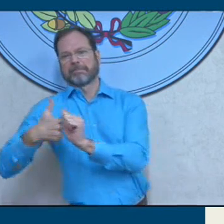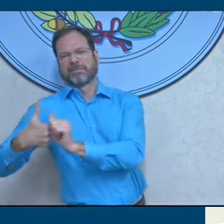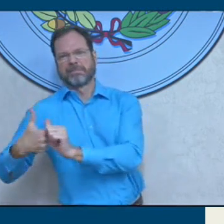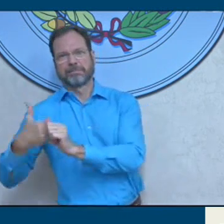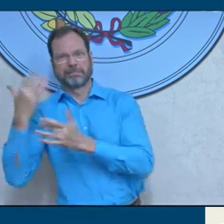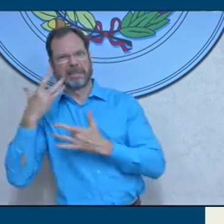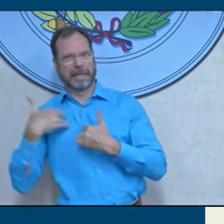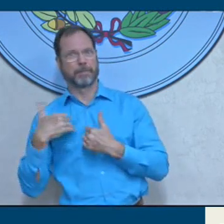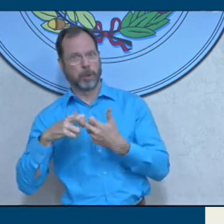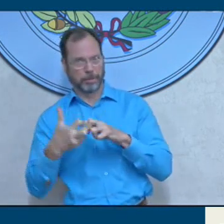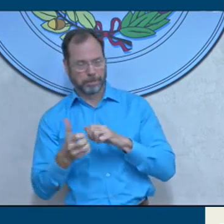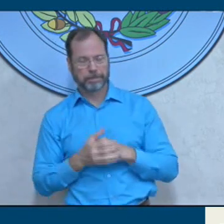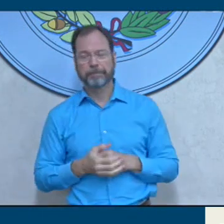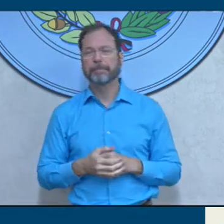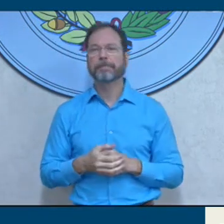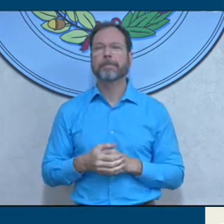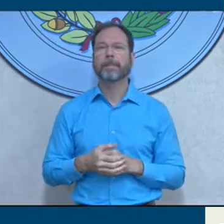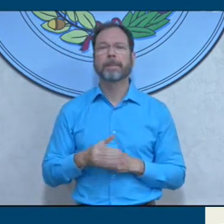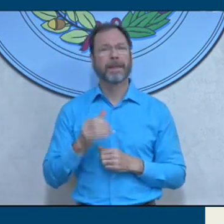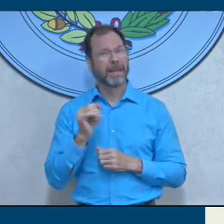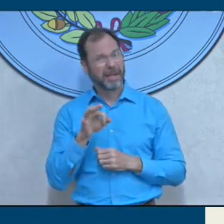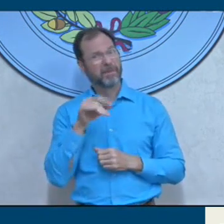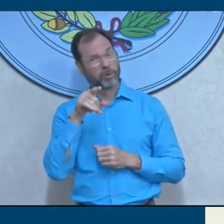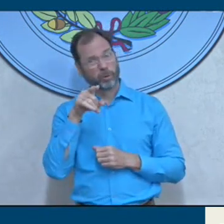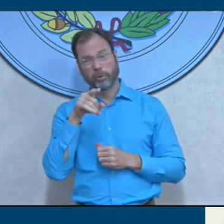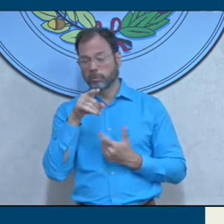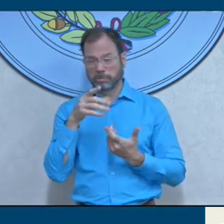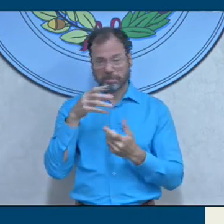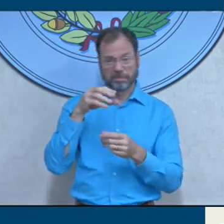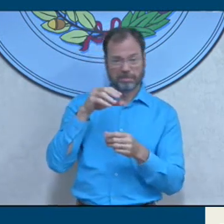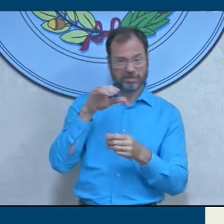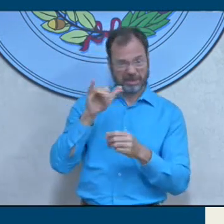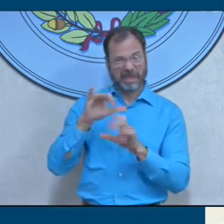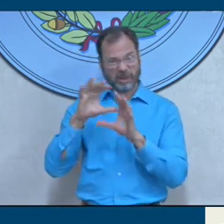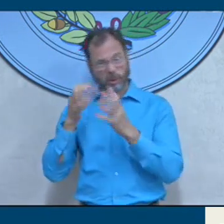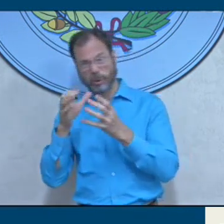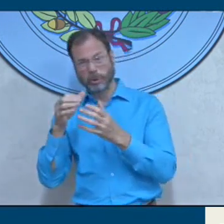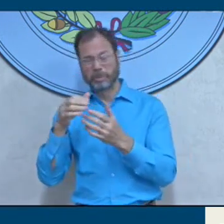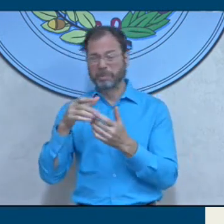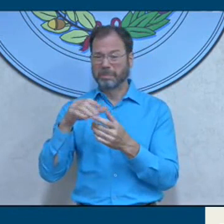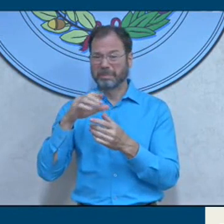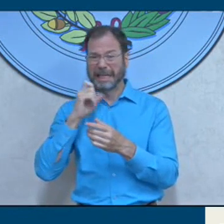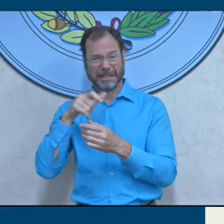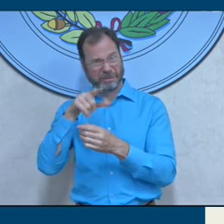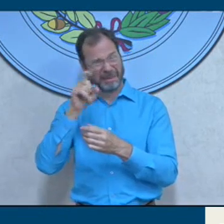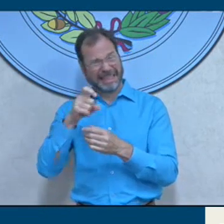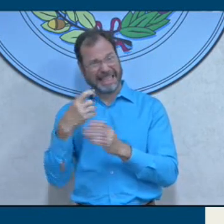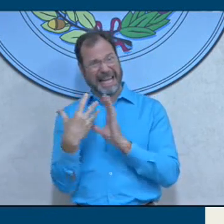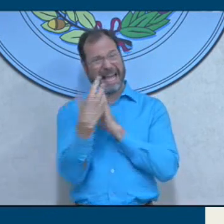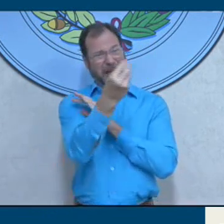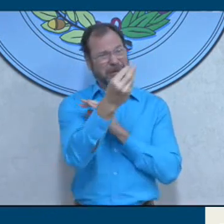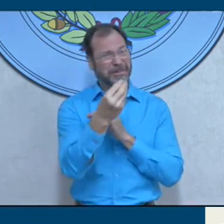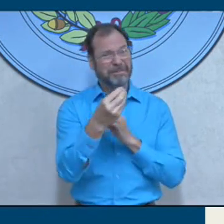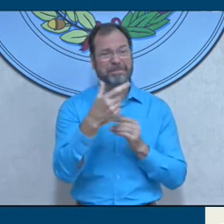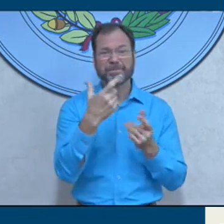OF COVID-19 RESULT FROM PEOPLE AGE 65 AND OLDER. SOME OF THE TOP OF HEALTH CONDITION. SO